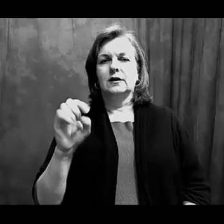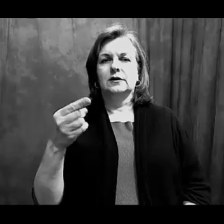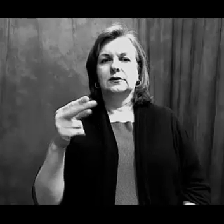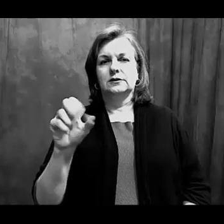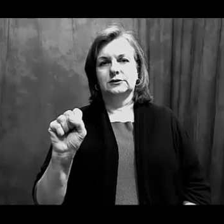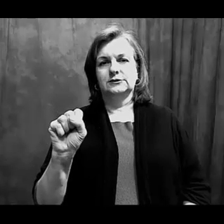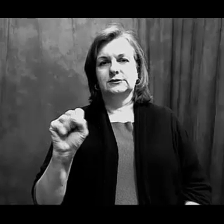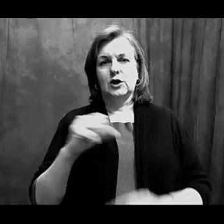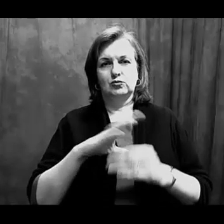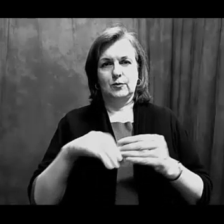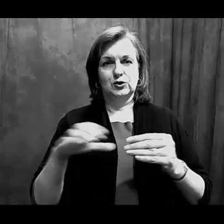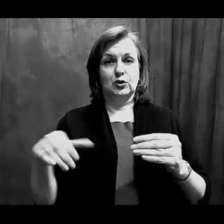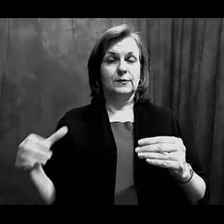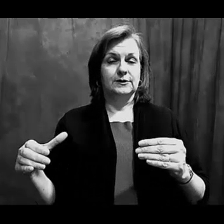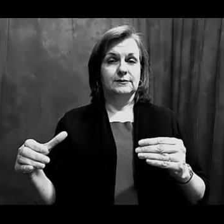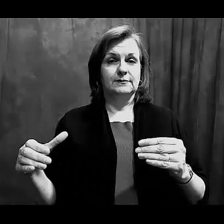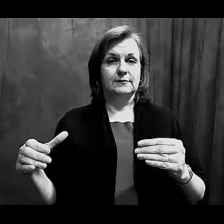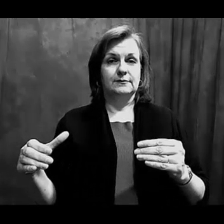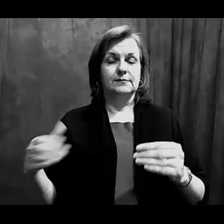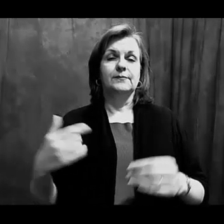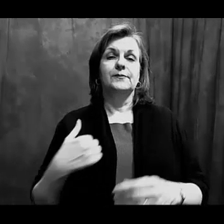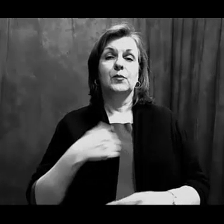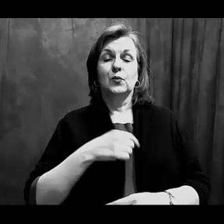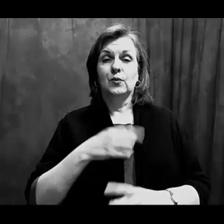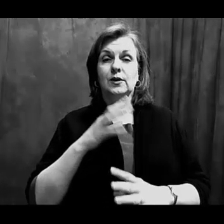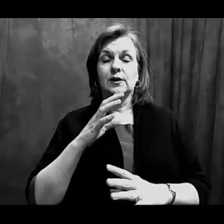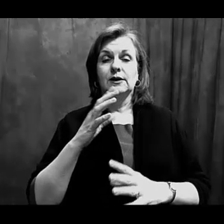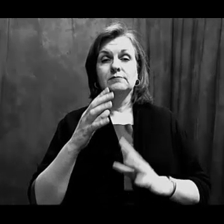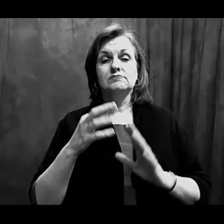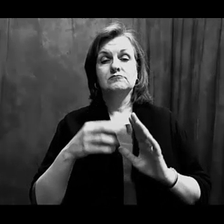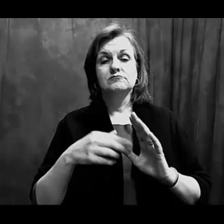we focus on the idea that